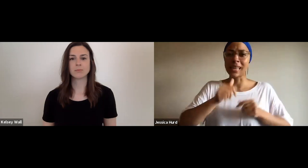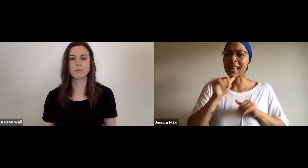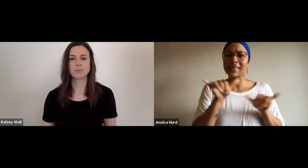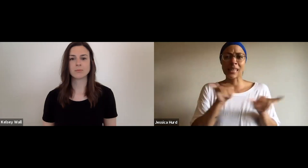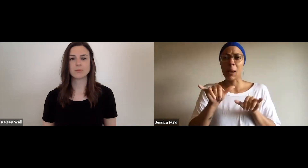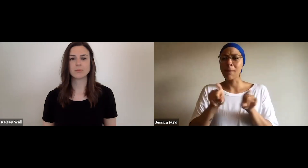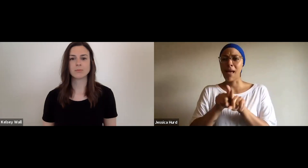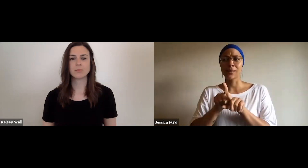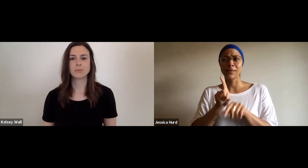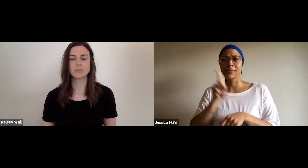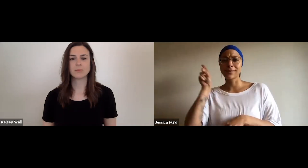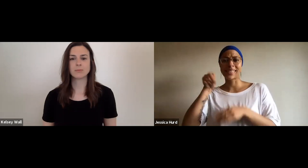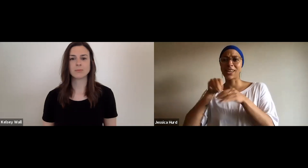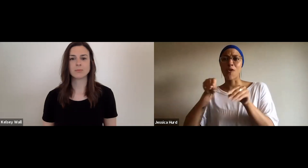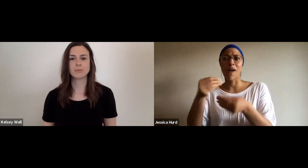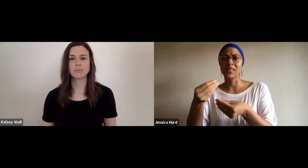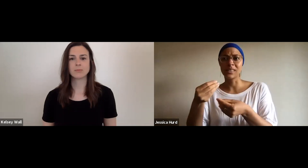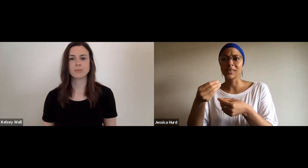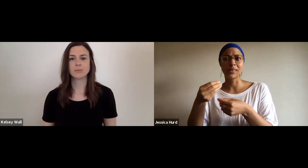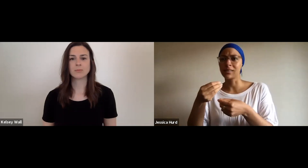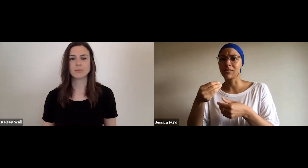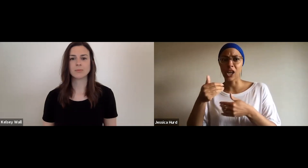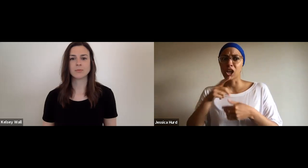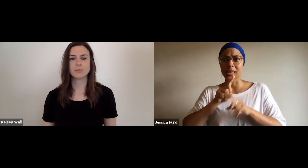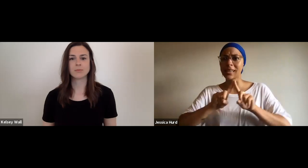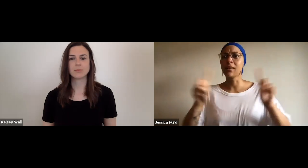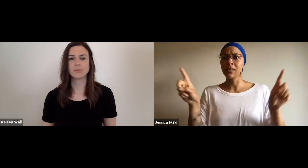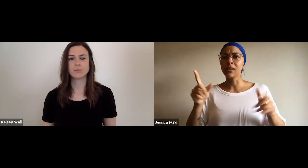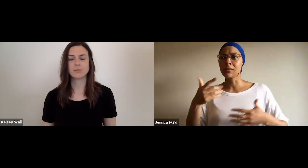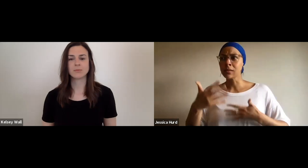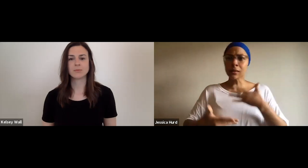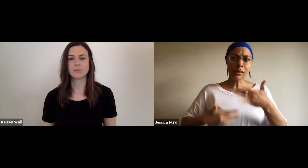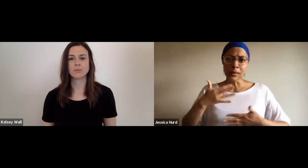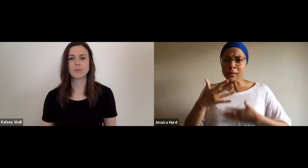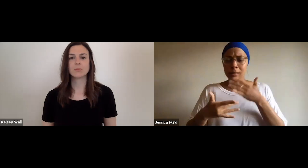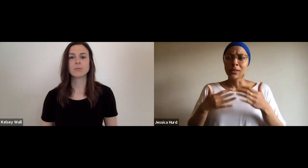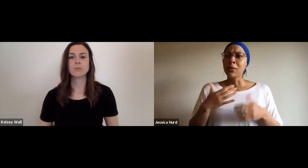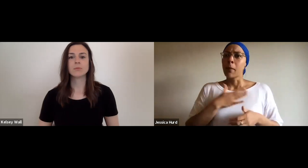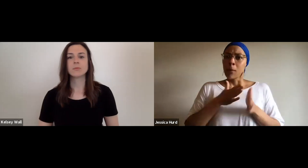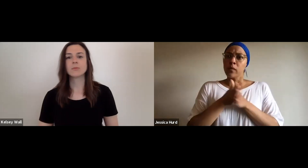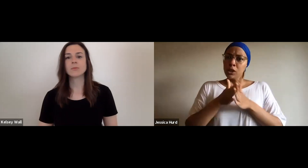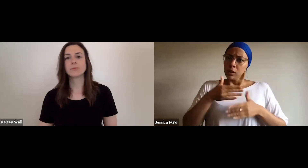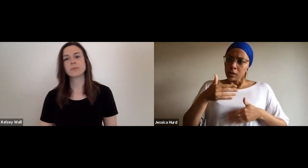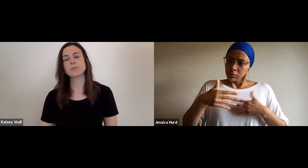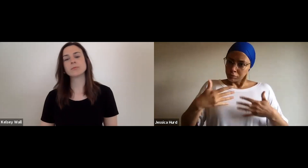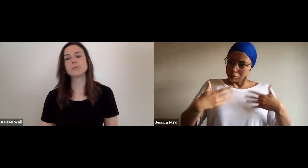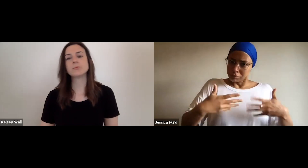I felt like I couldn't get the same amount of productivity done at home that I could at work. It's so different, it seems so much slower,